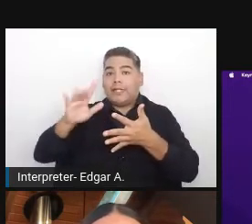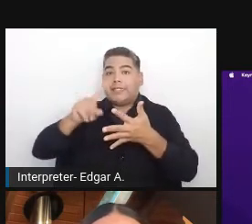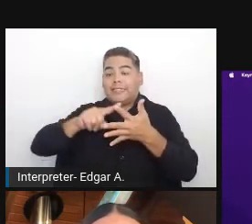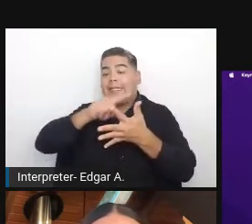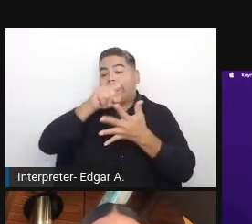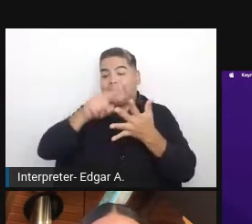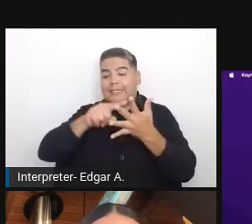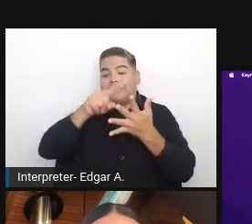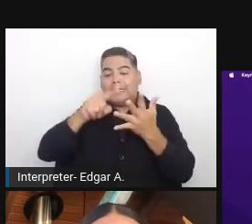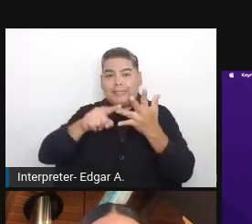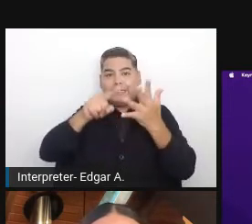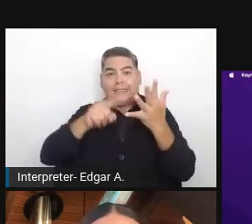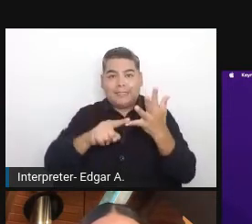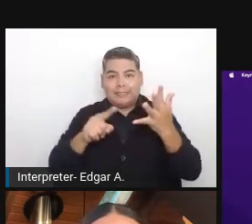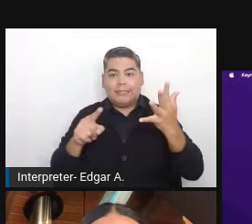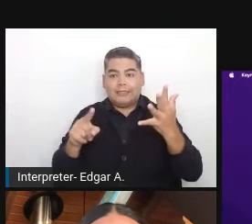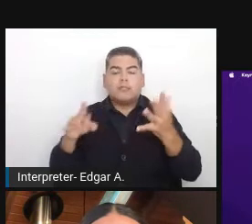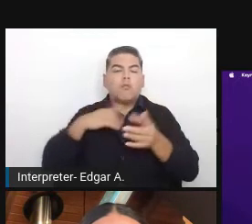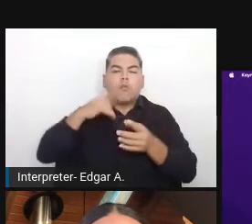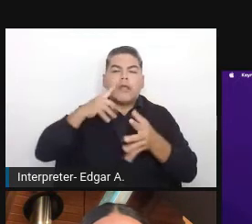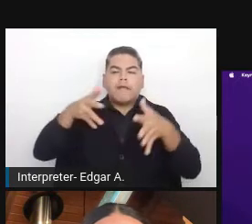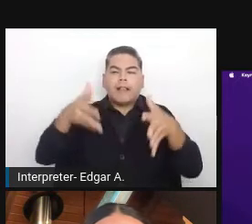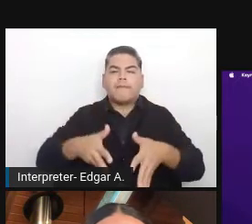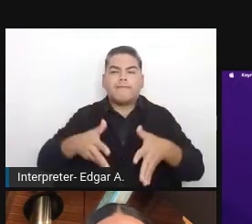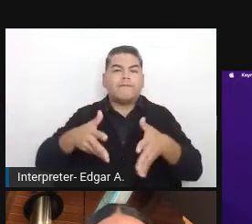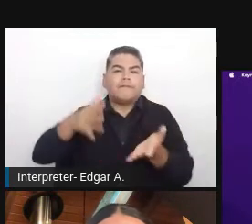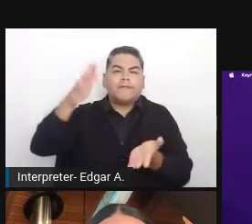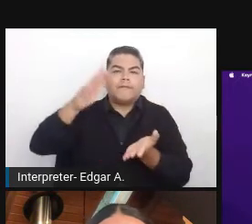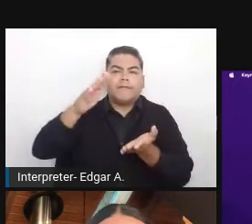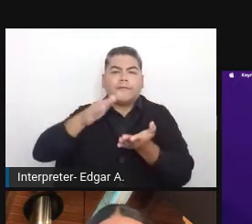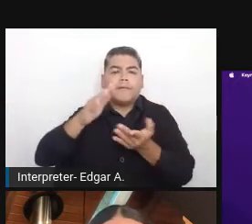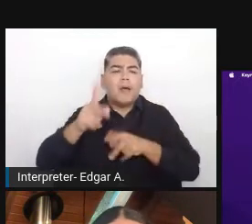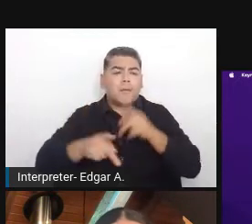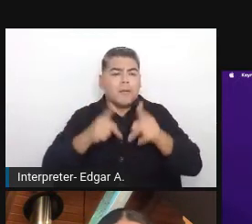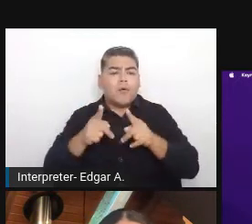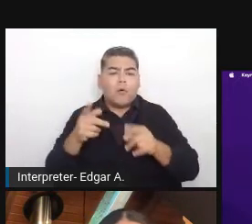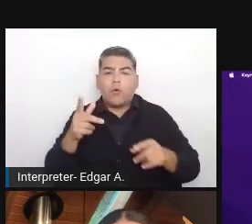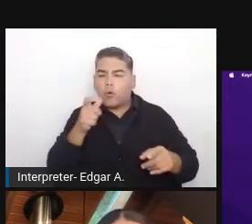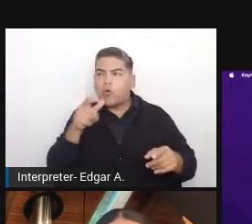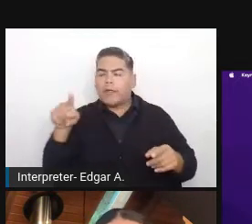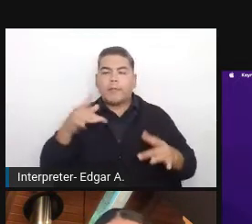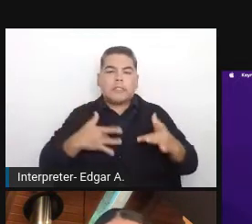For everybody, especially people with anxiety, this is helpful and reassuring.